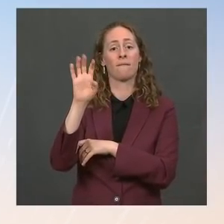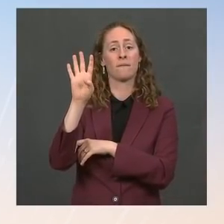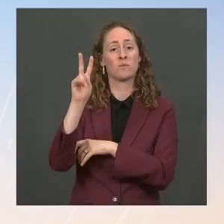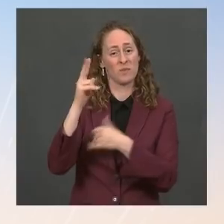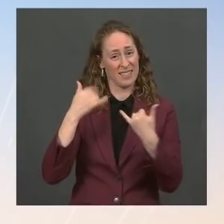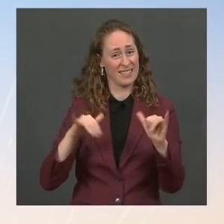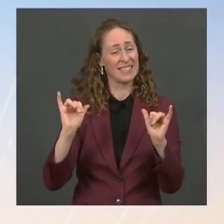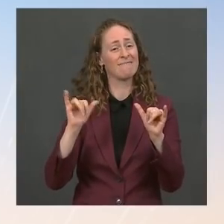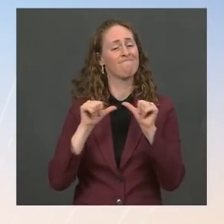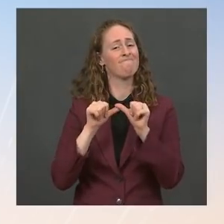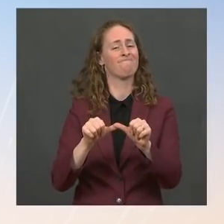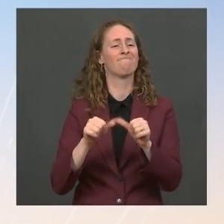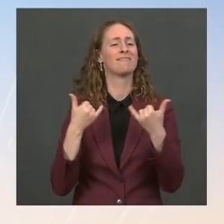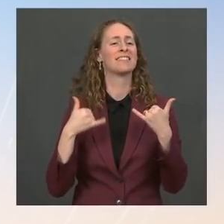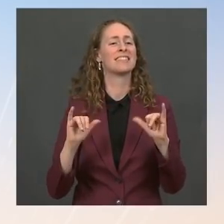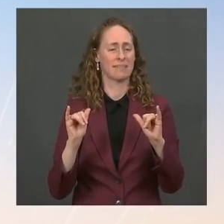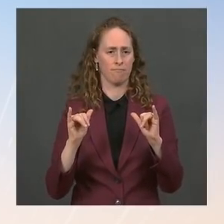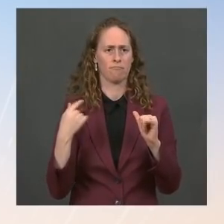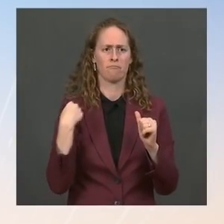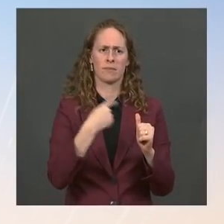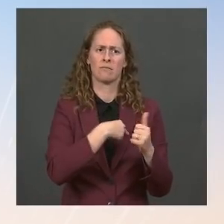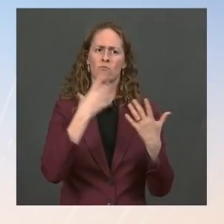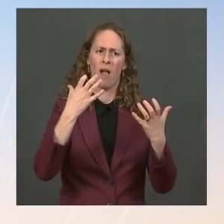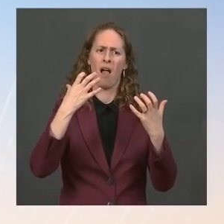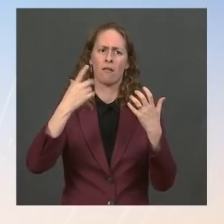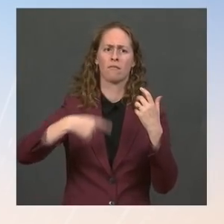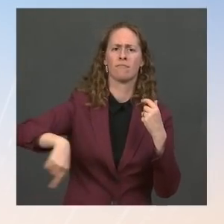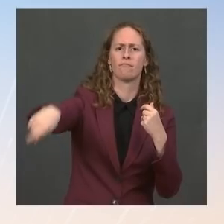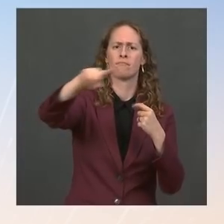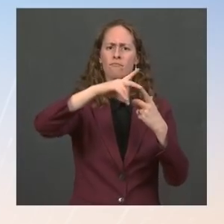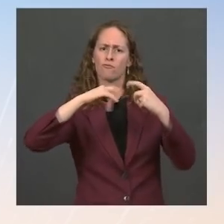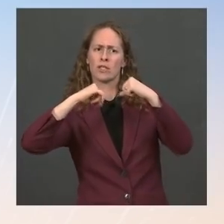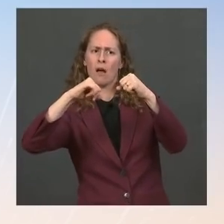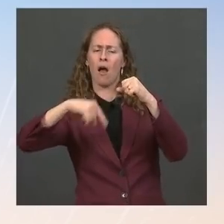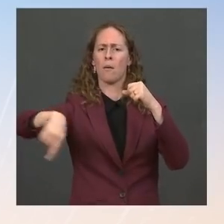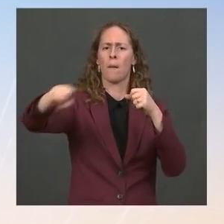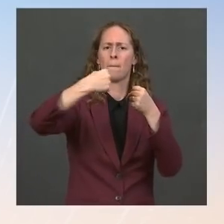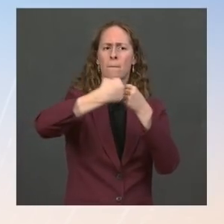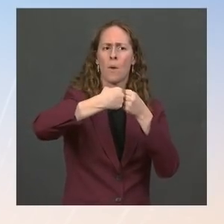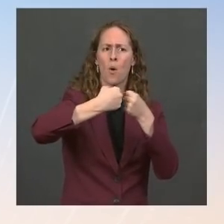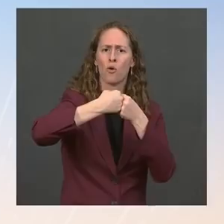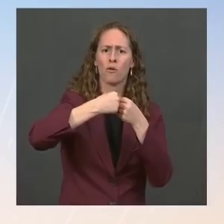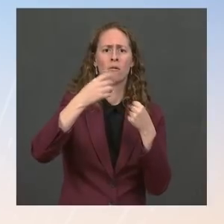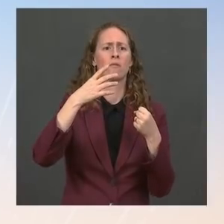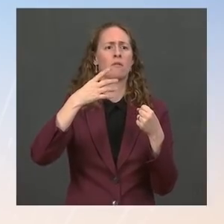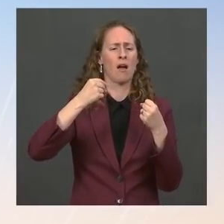to protect the border communities, as well as the migrants themselves. The Press: On a different topic, quickly. There will be a government shutdown